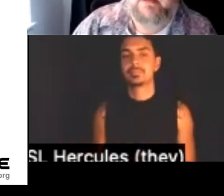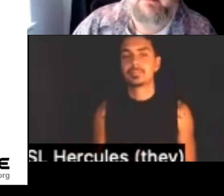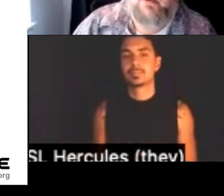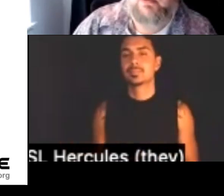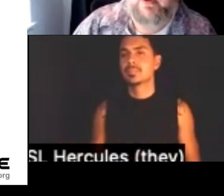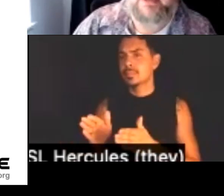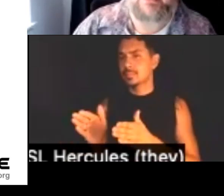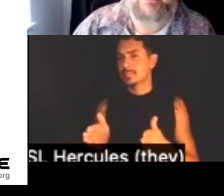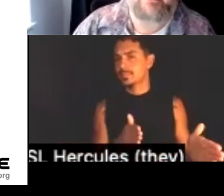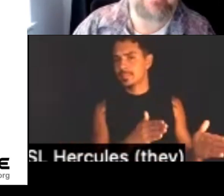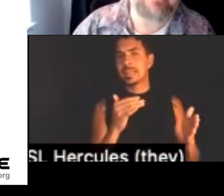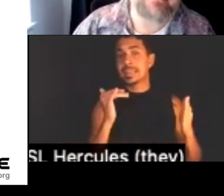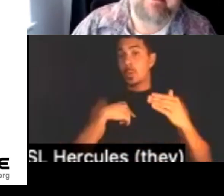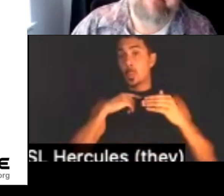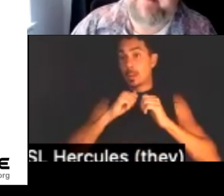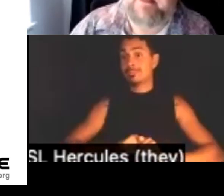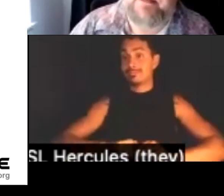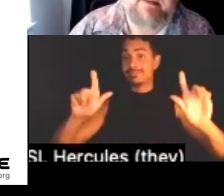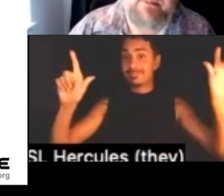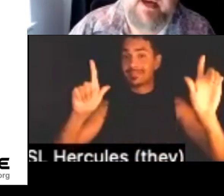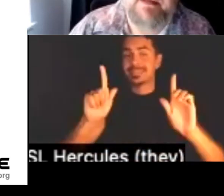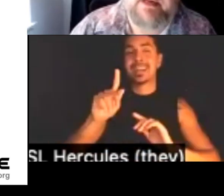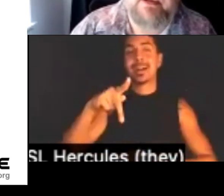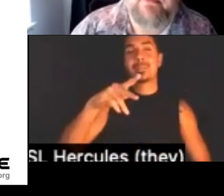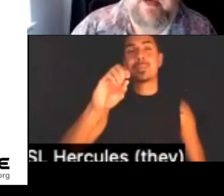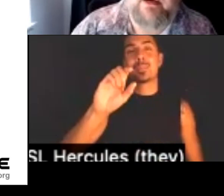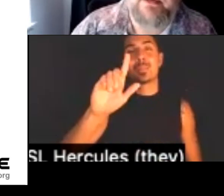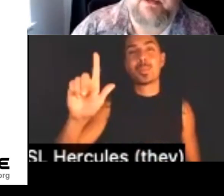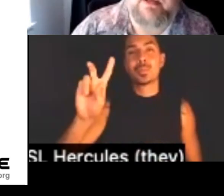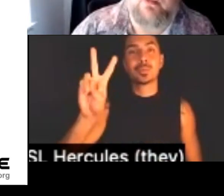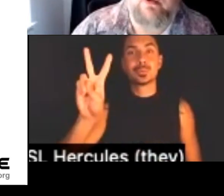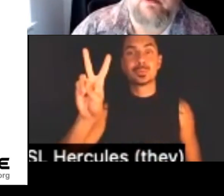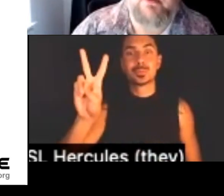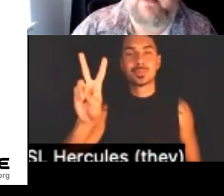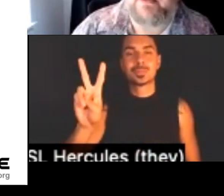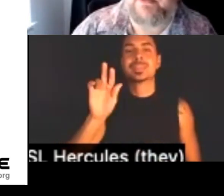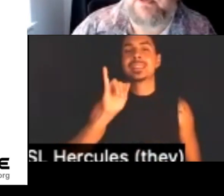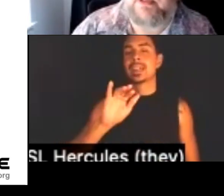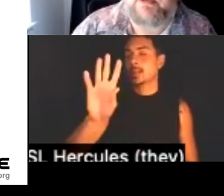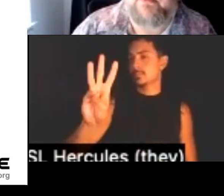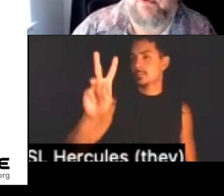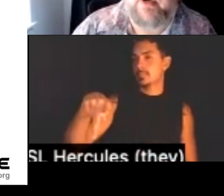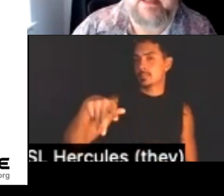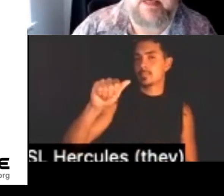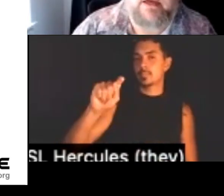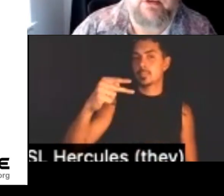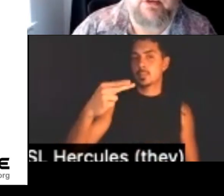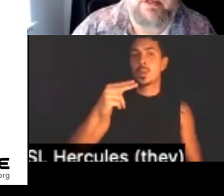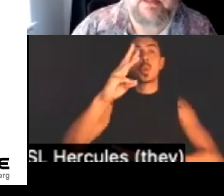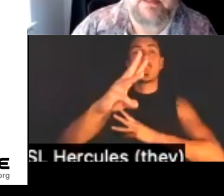And the poll question is WPATH Standards of Care, so the World Professional Association of Trans Health